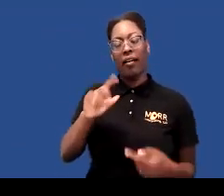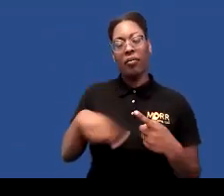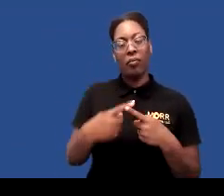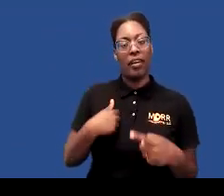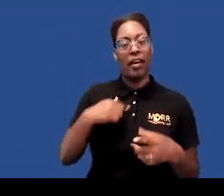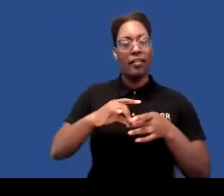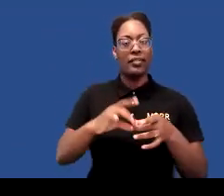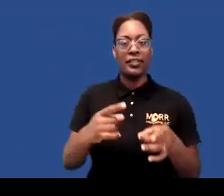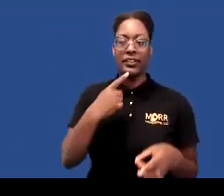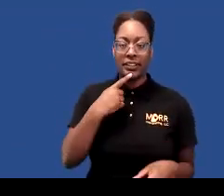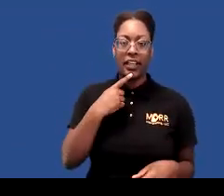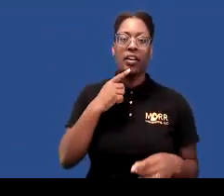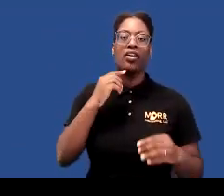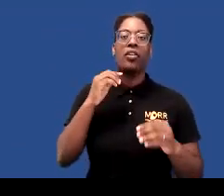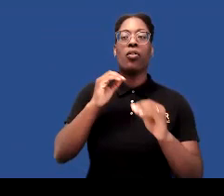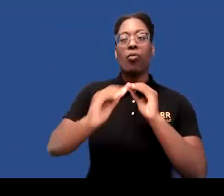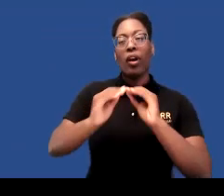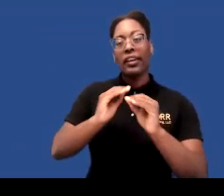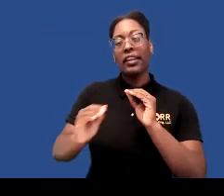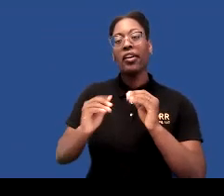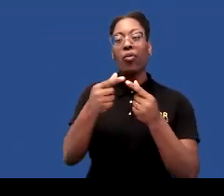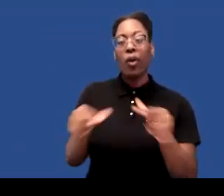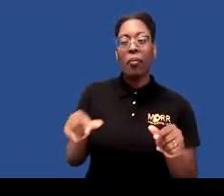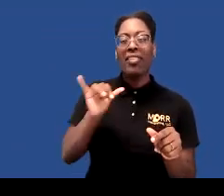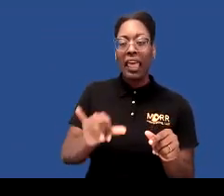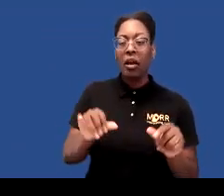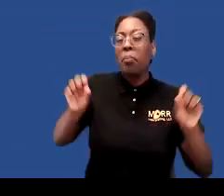I don't think it is all the time. I think that if someone is trying